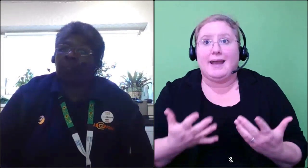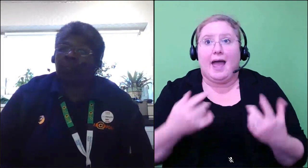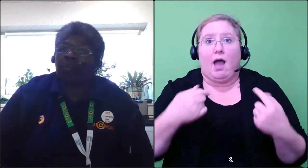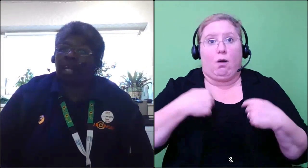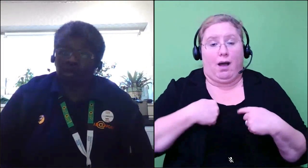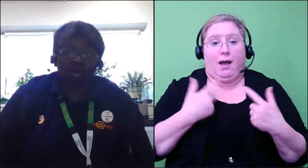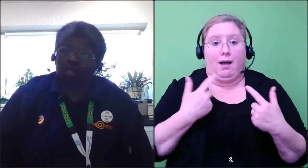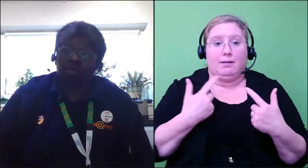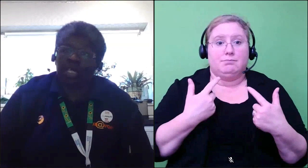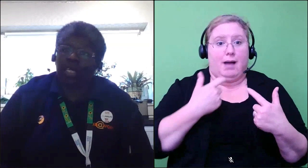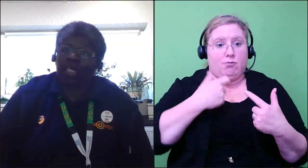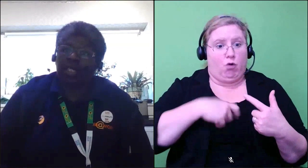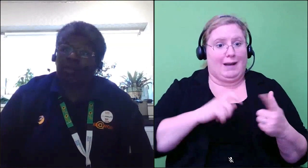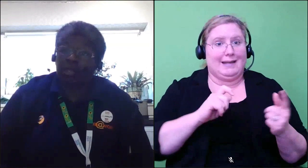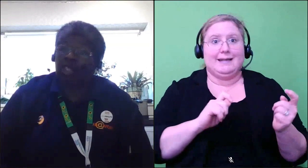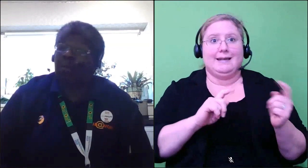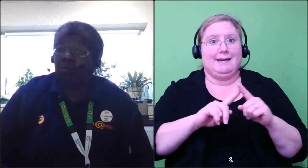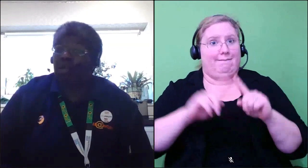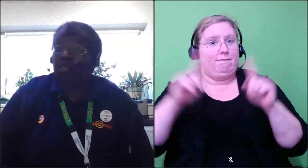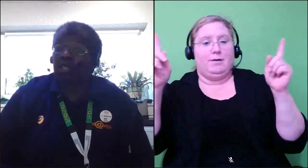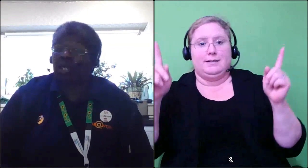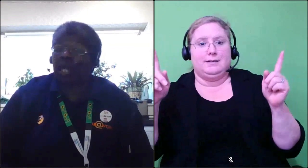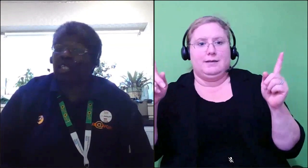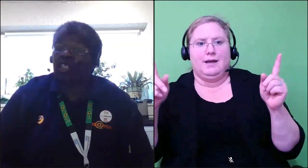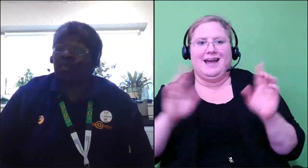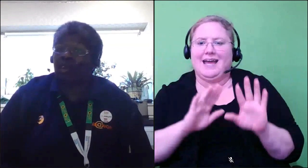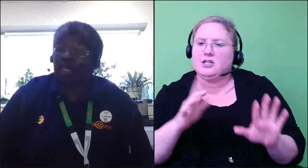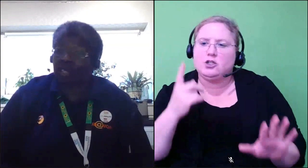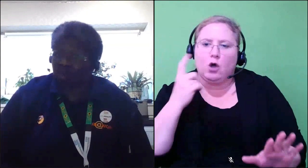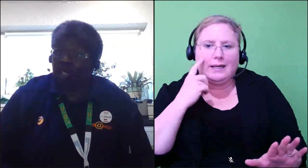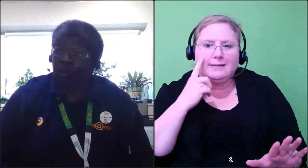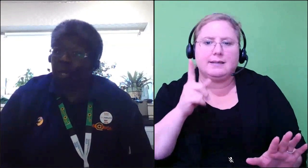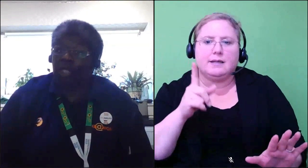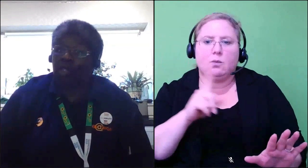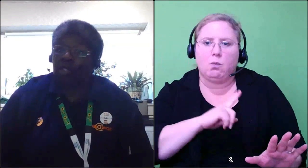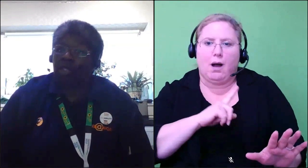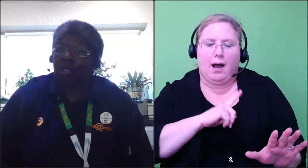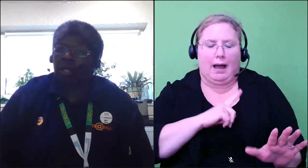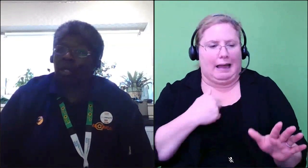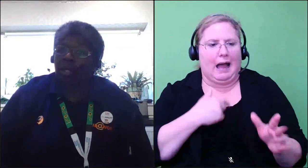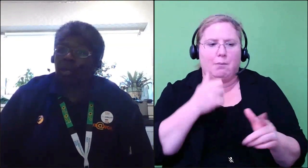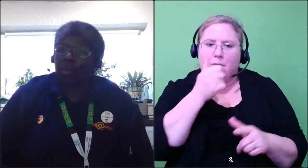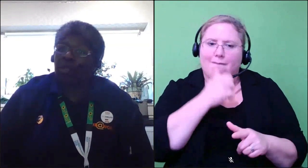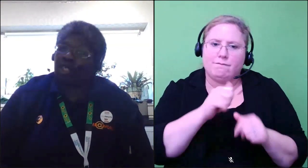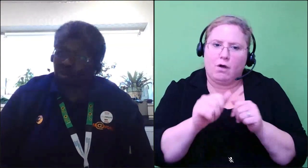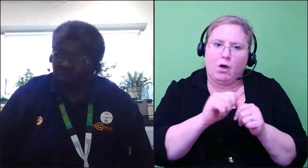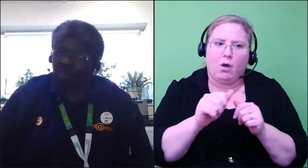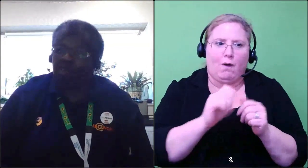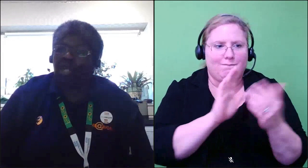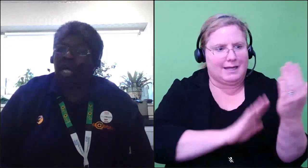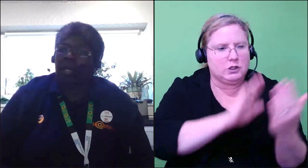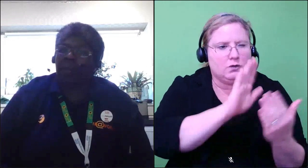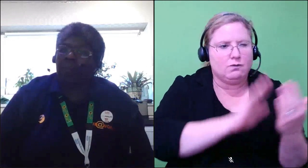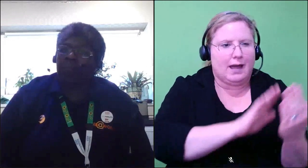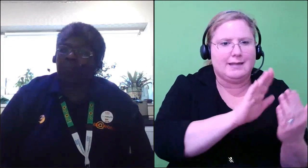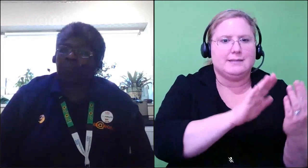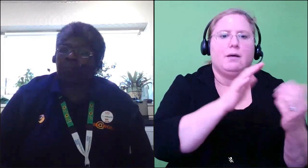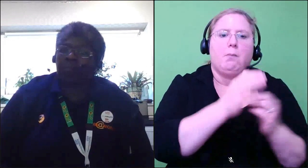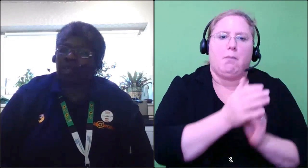I don't always find it easy because I'm a person that likes to be face-to-face with patients. This is a referral line.